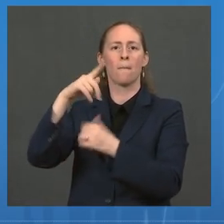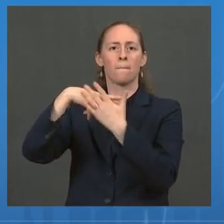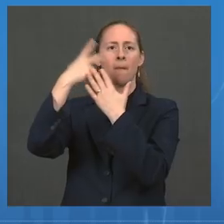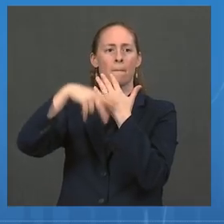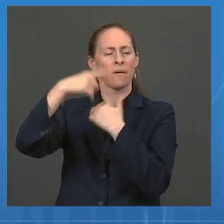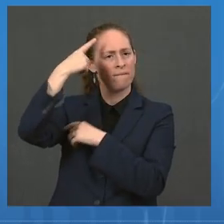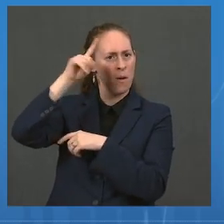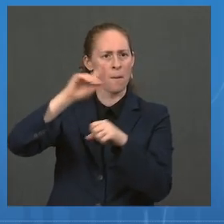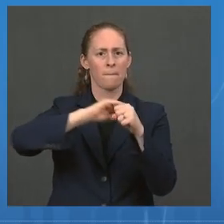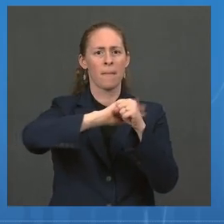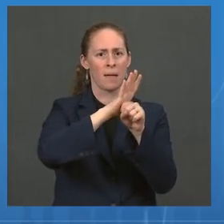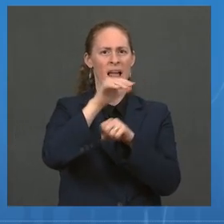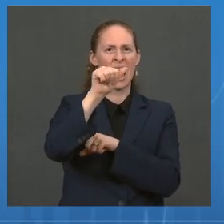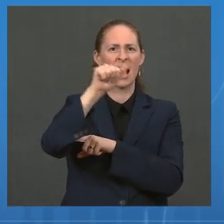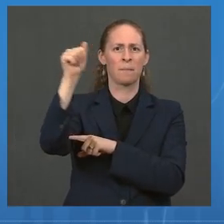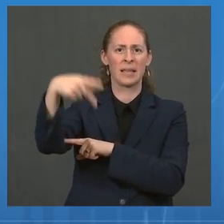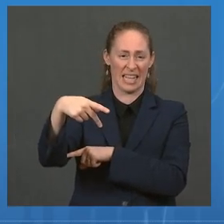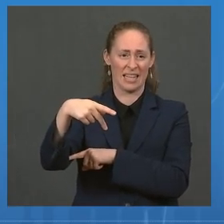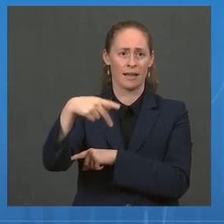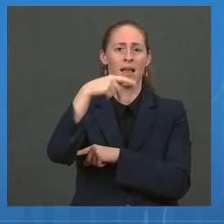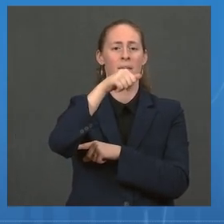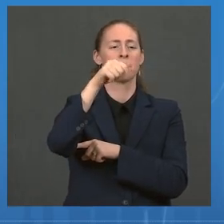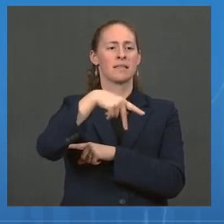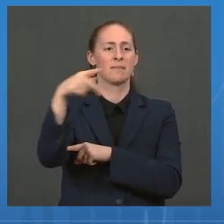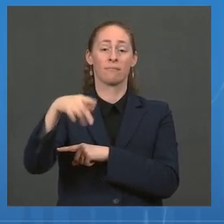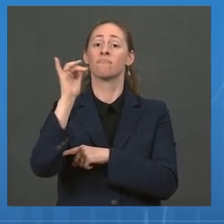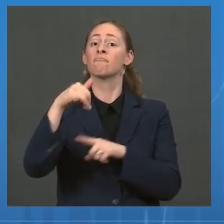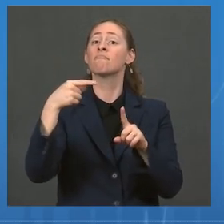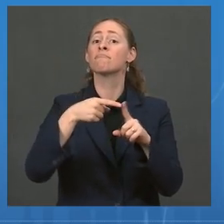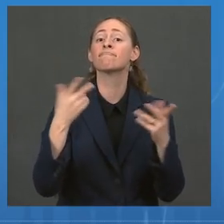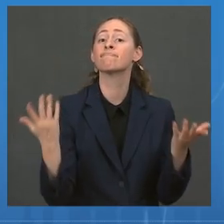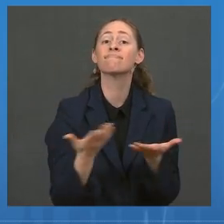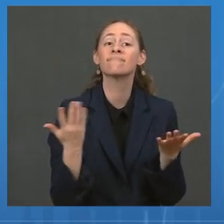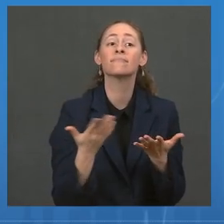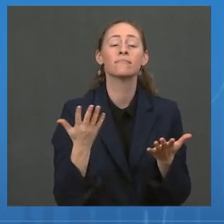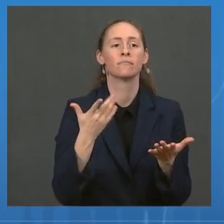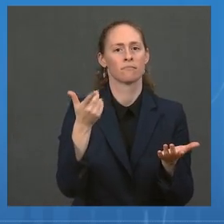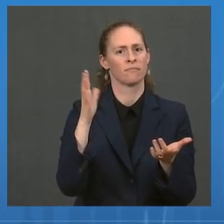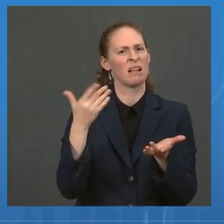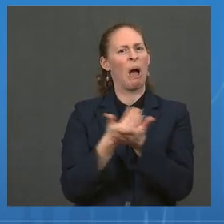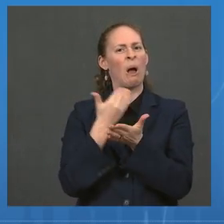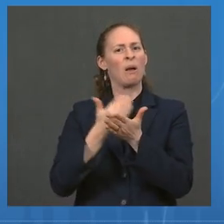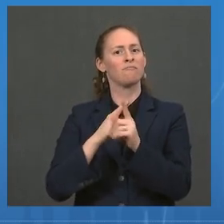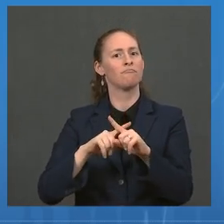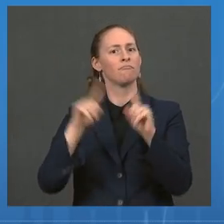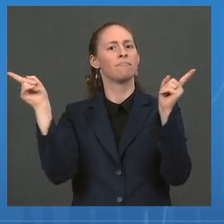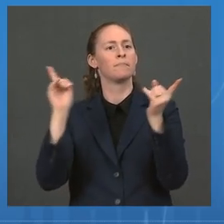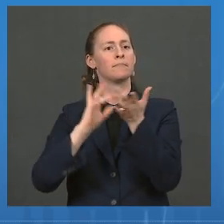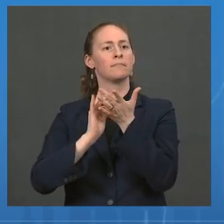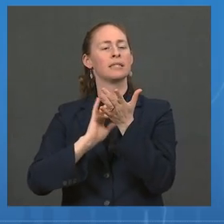which aims to catalyze the development of new medicines to combat not only COVID-19,